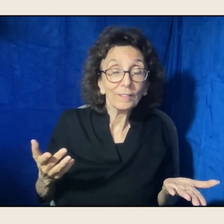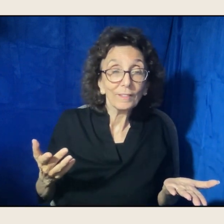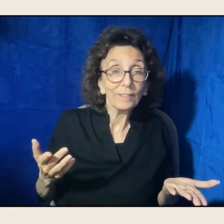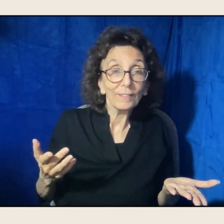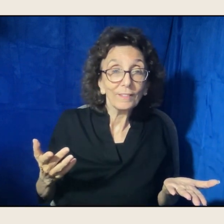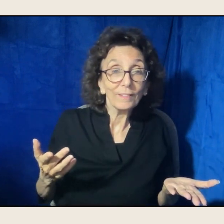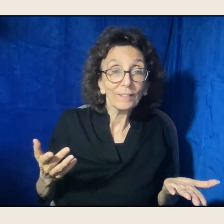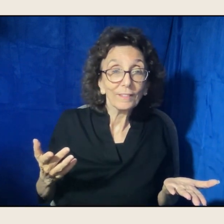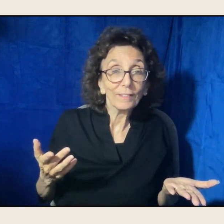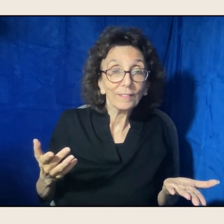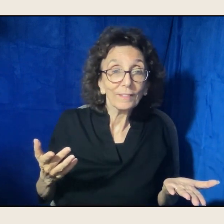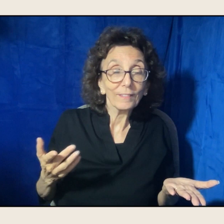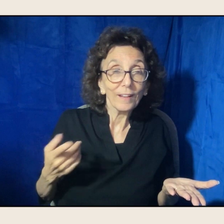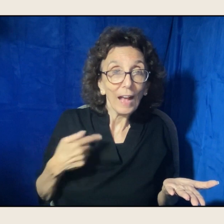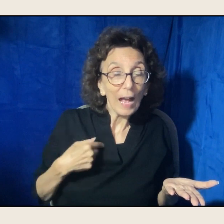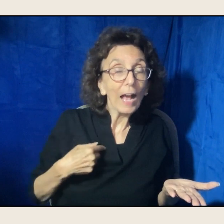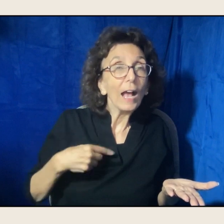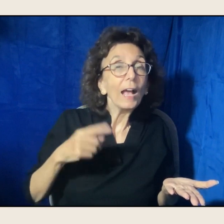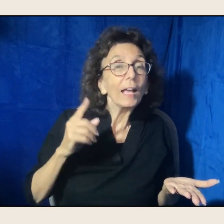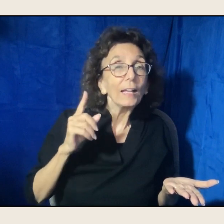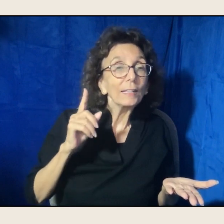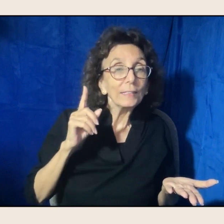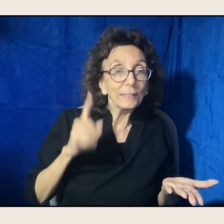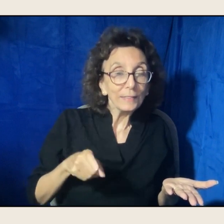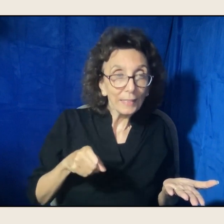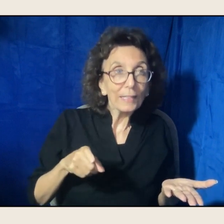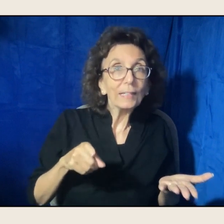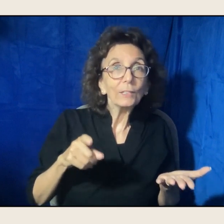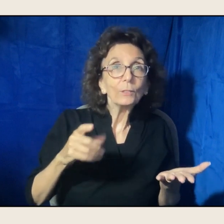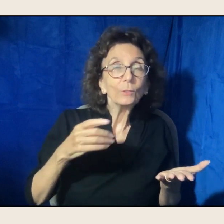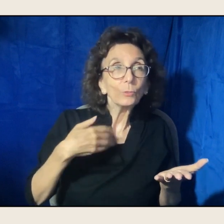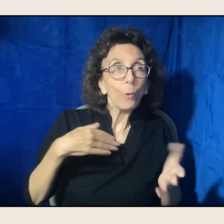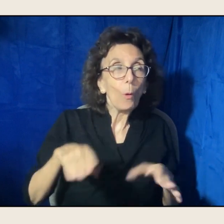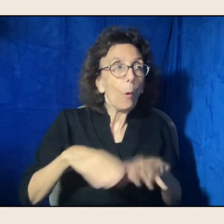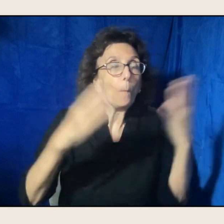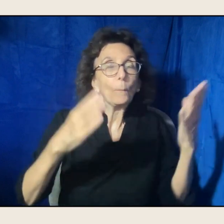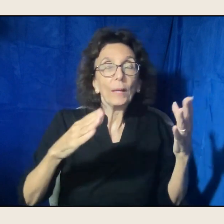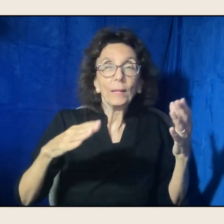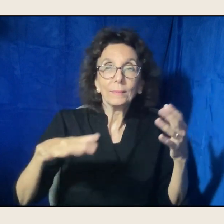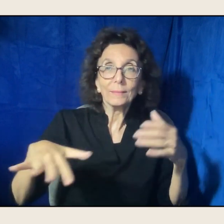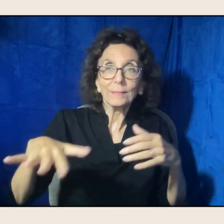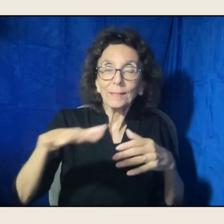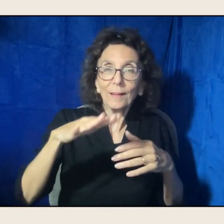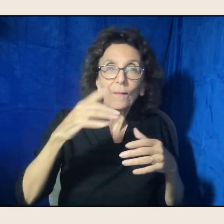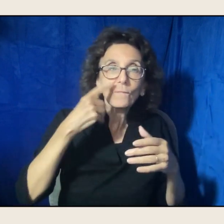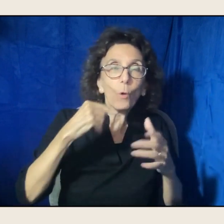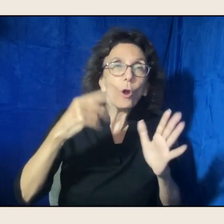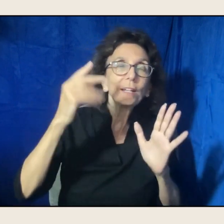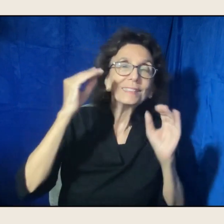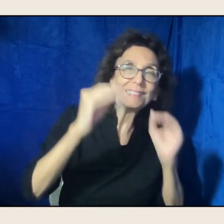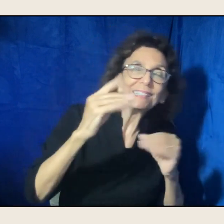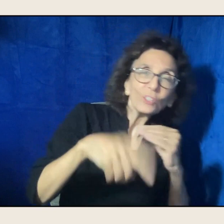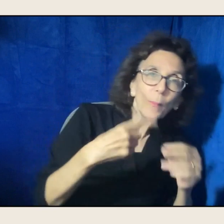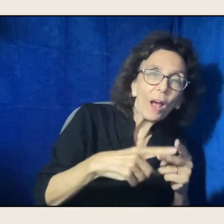to teach about, talk about, read about, and also make space for feelings